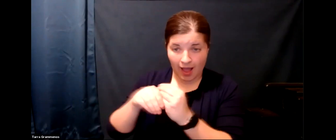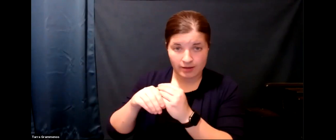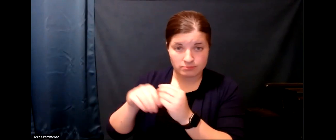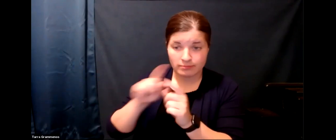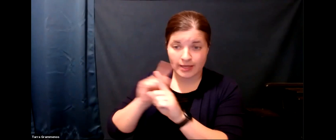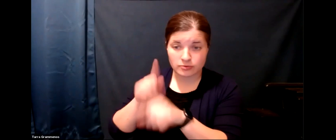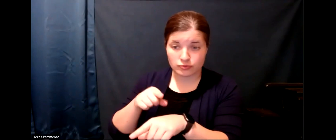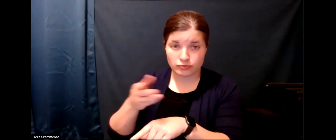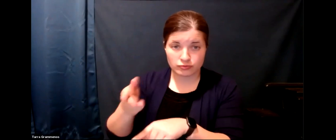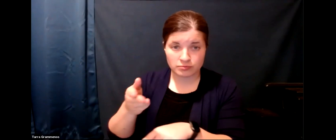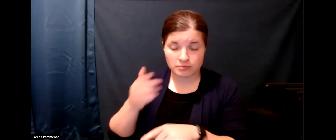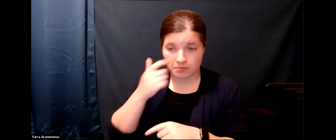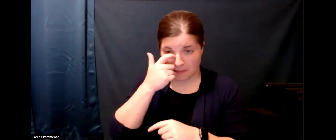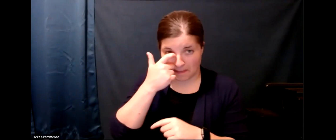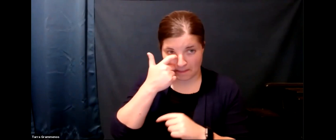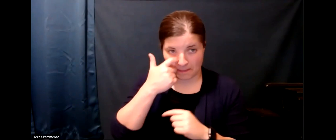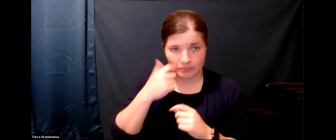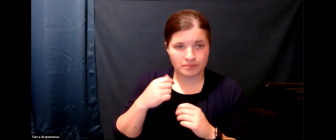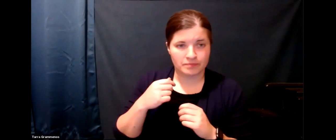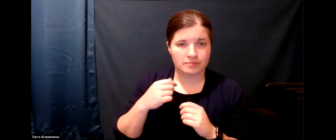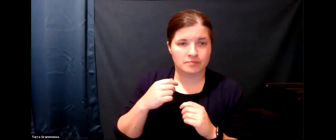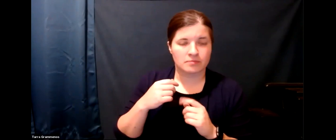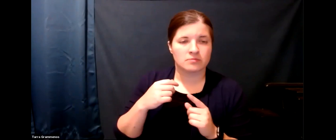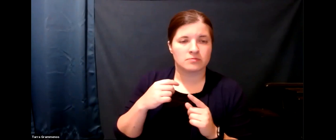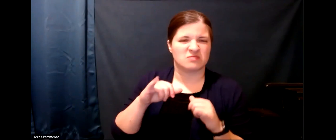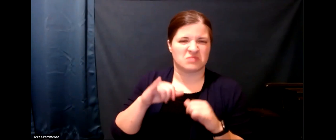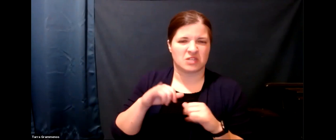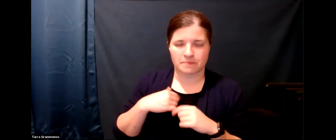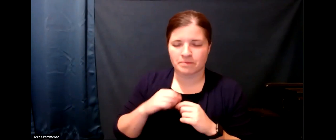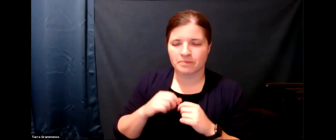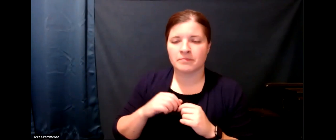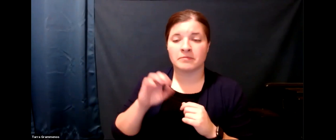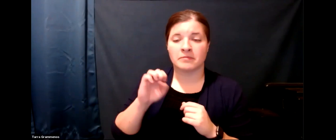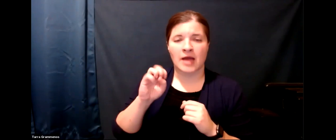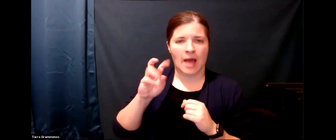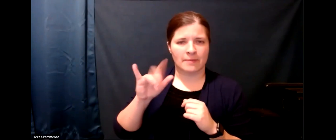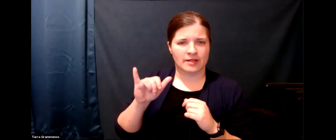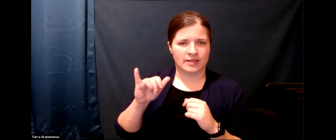Emily Hunt: If I understand the question,